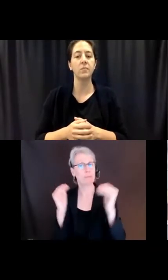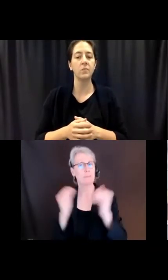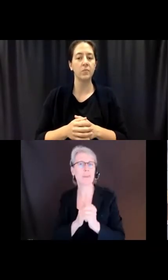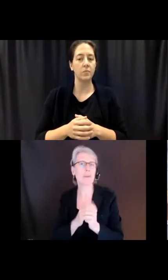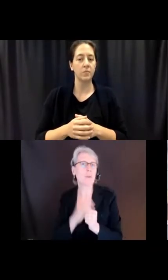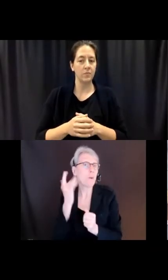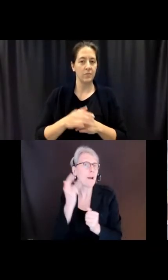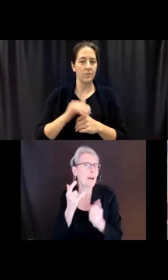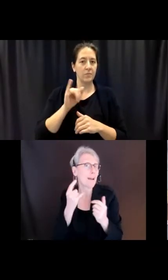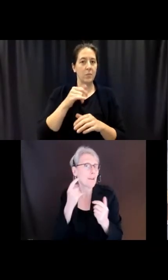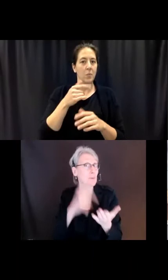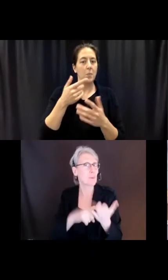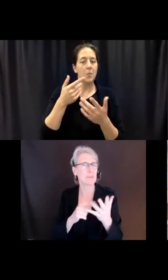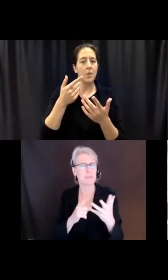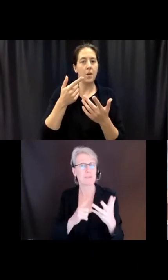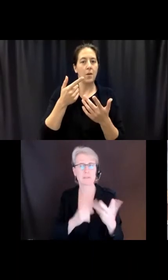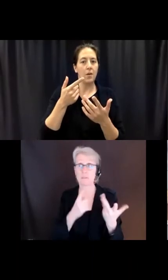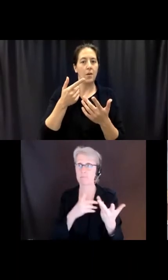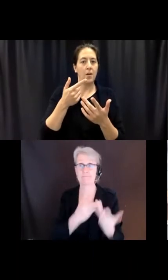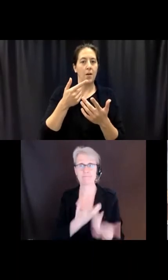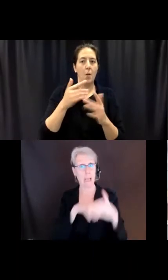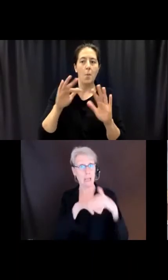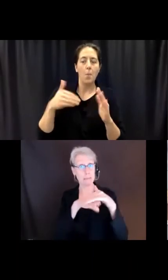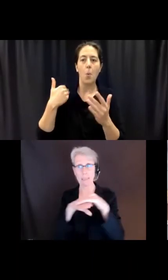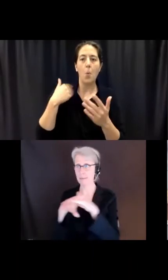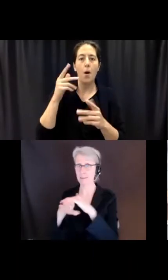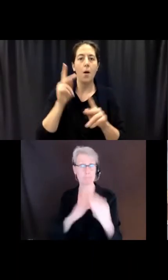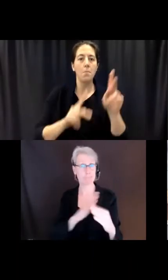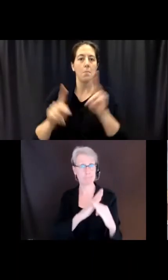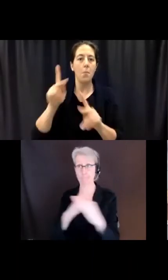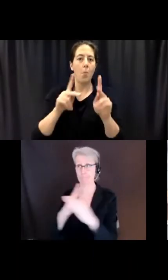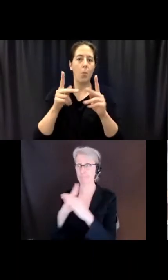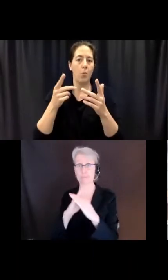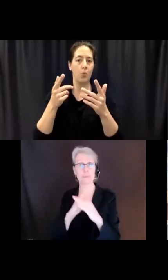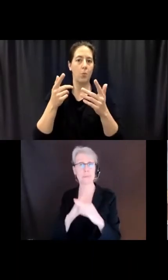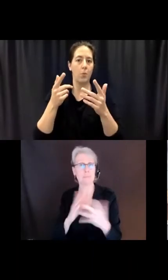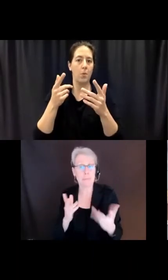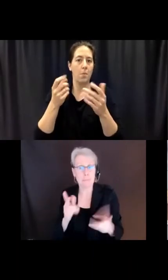AREN'T ENOUGH PEOPLE WITH DISABILITIES THAT ARE OUT THERE IN PUBLIC ON A DAILY BASIS FOR